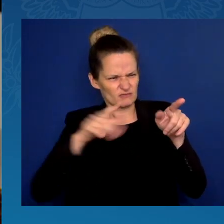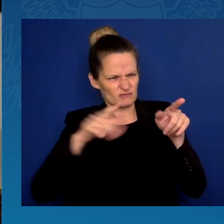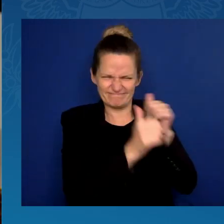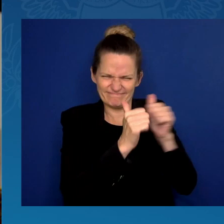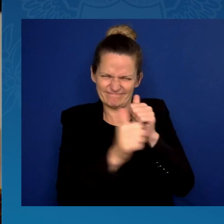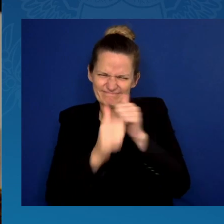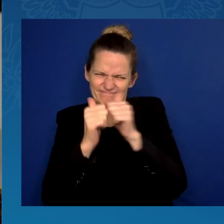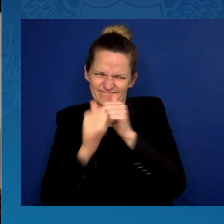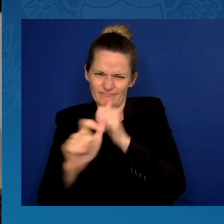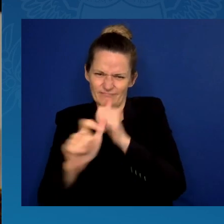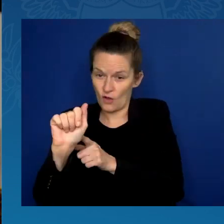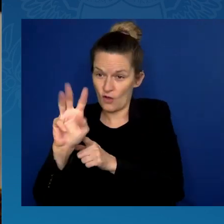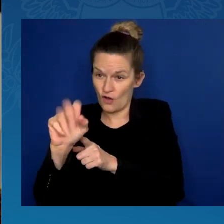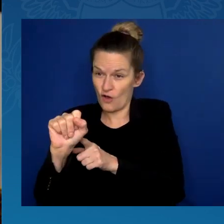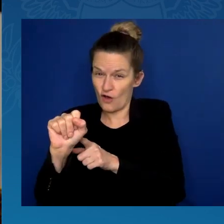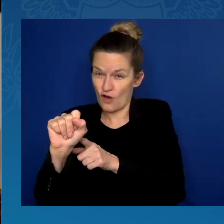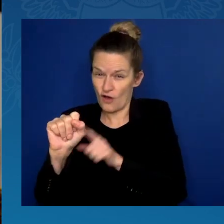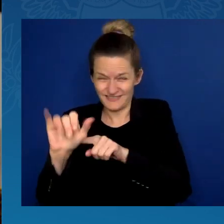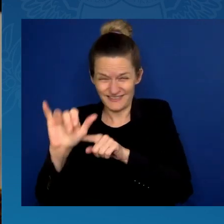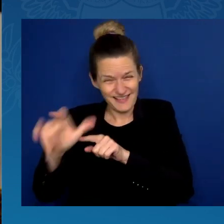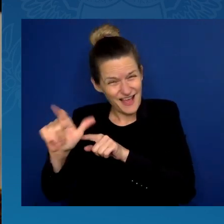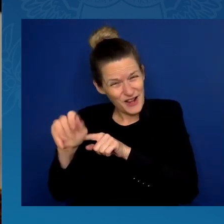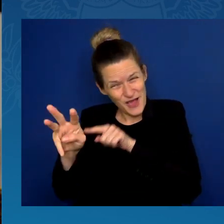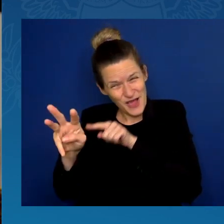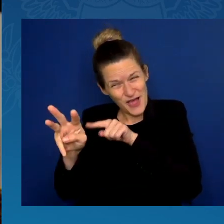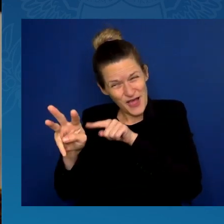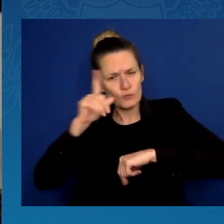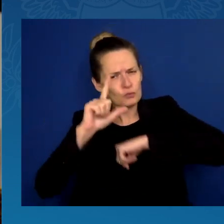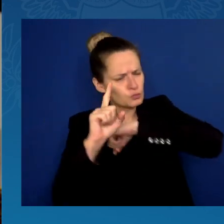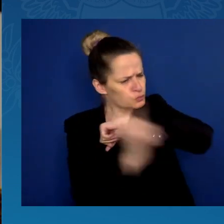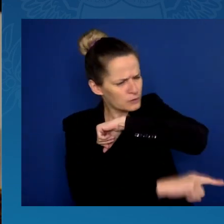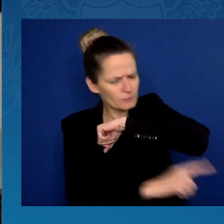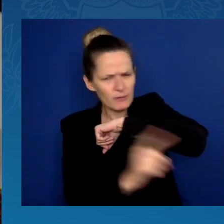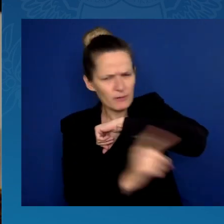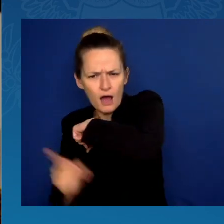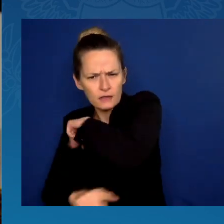punish women that, in many cases,